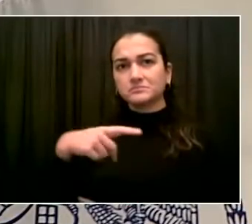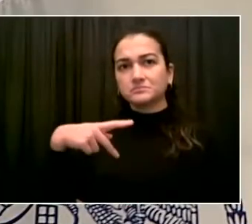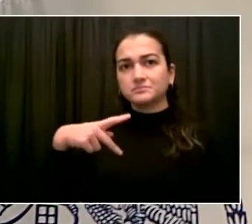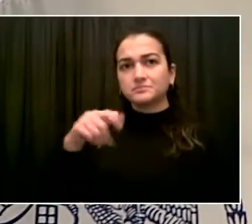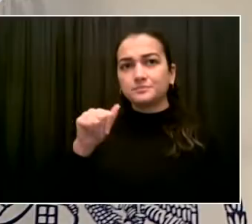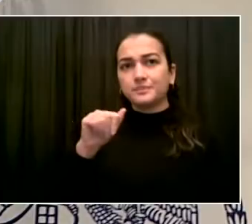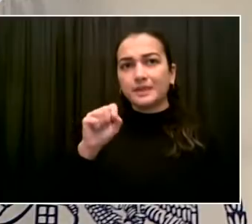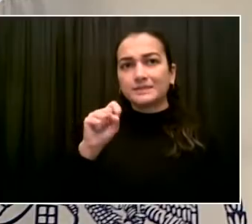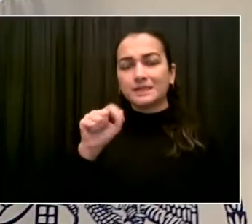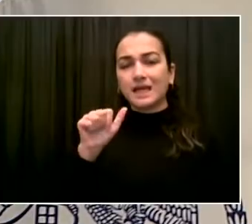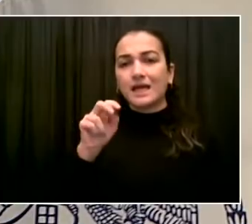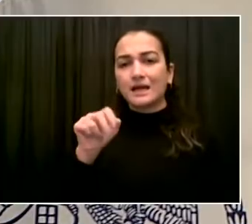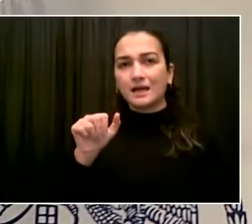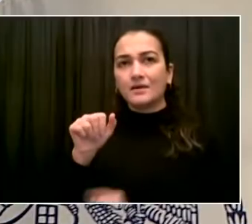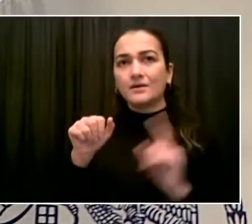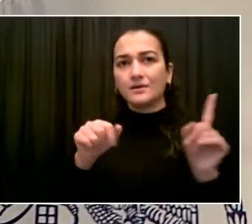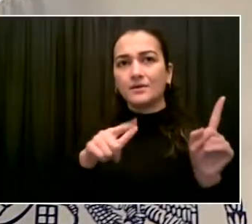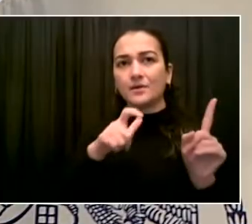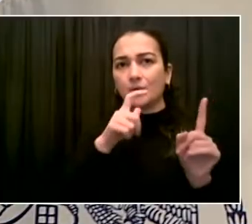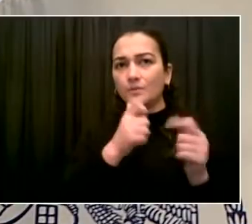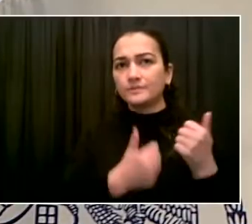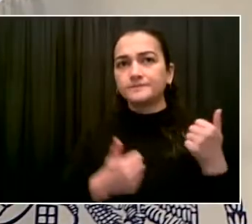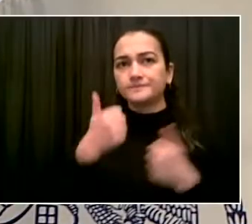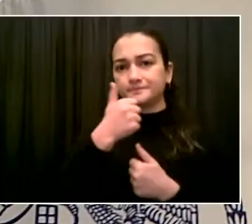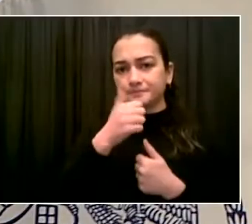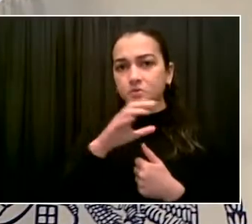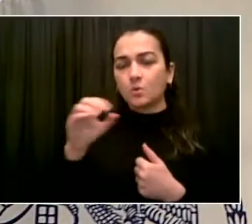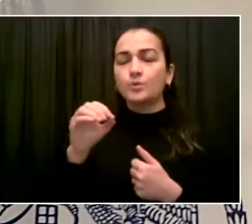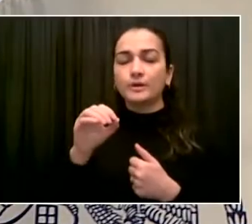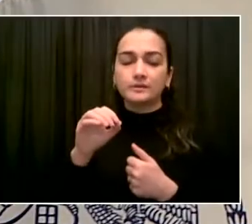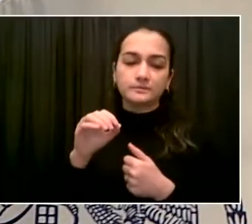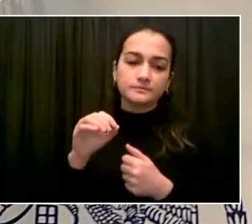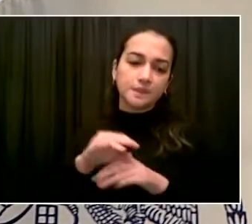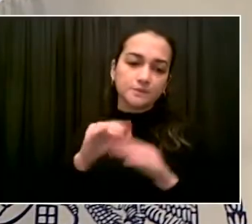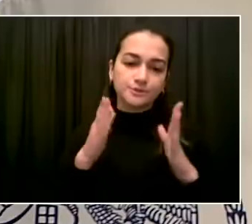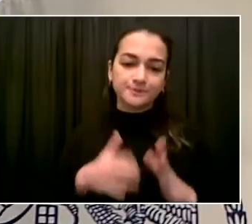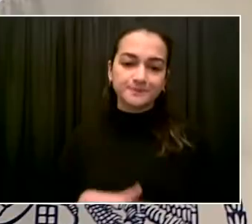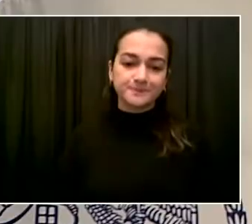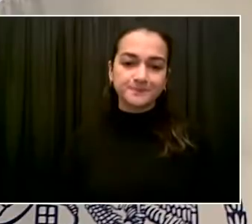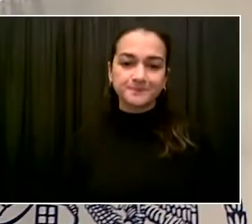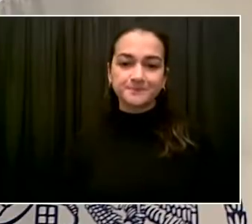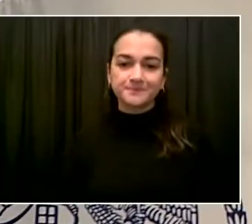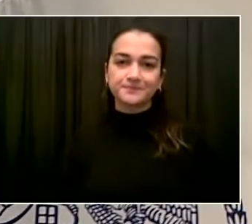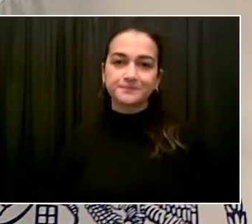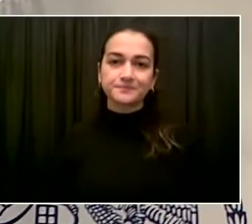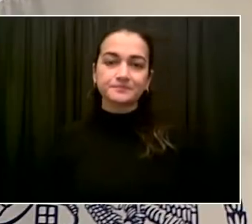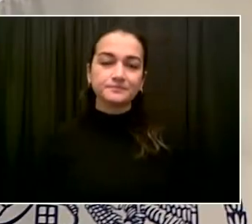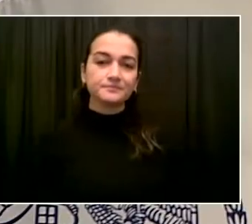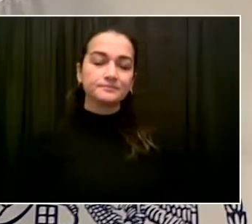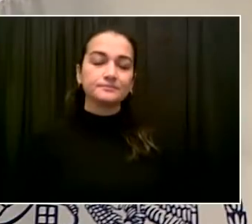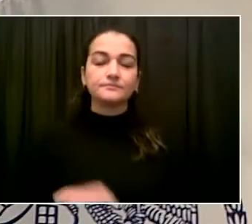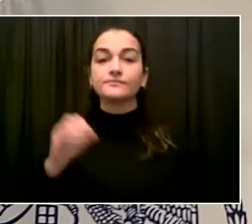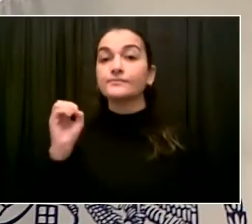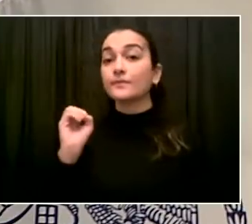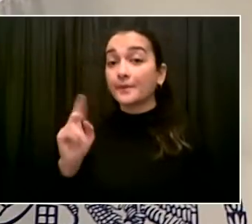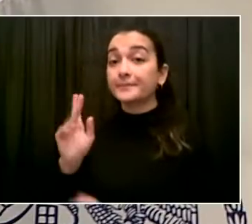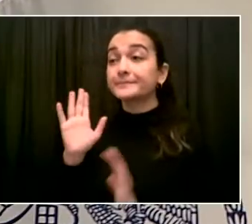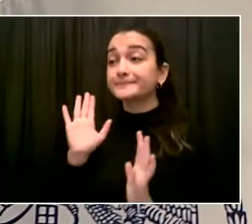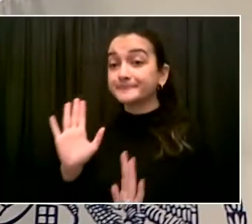RVEY SIMPLY, AS I TURNED TO GEORGIA, OUR COORPRATION COUNSEL. ONE OF THE THINGS I'M PROUD